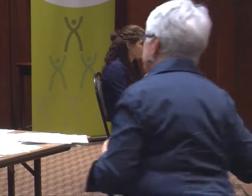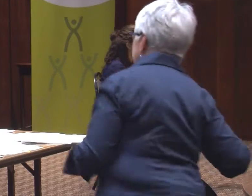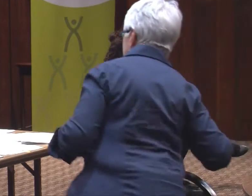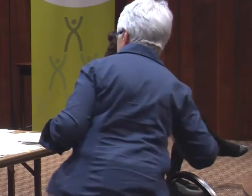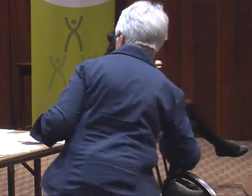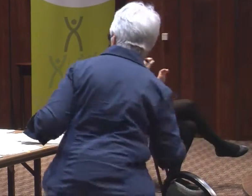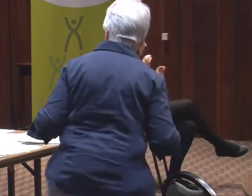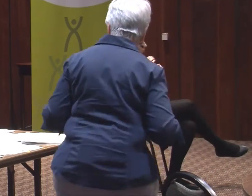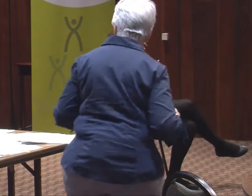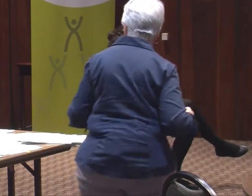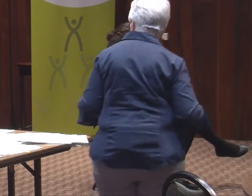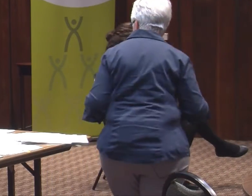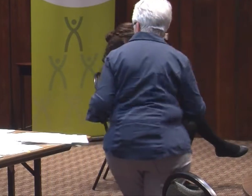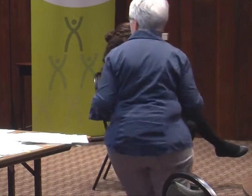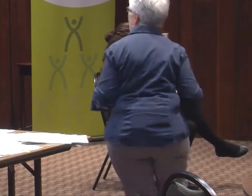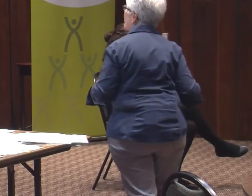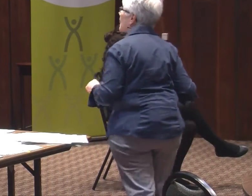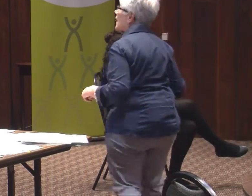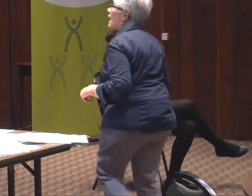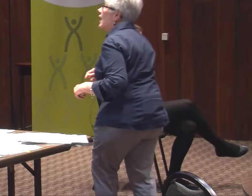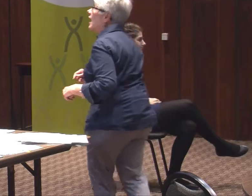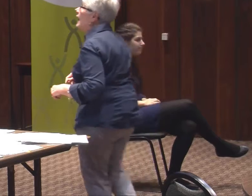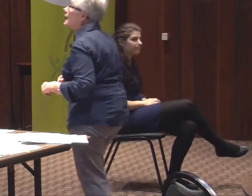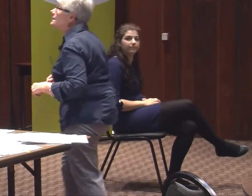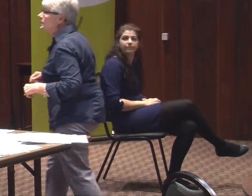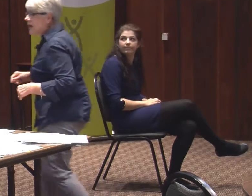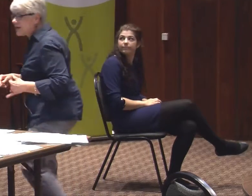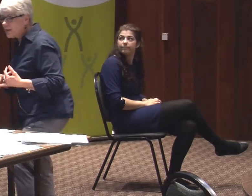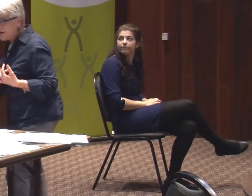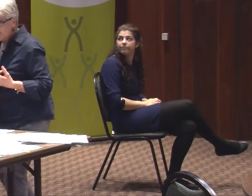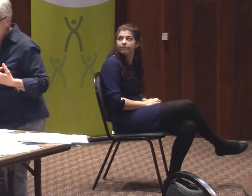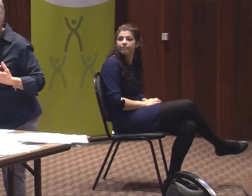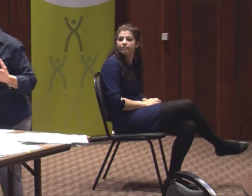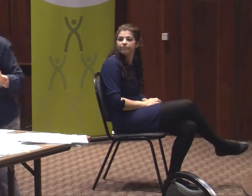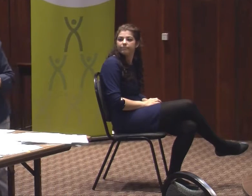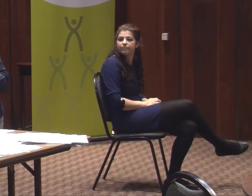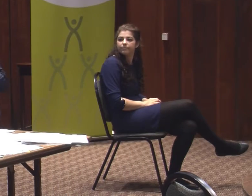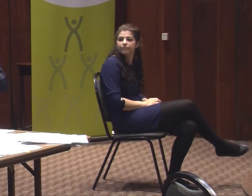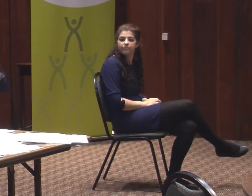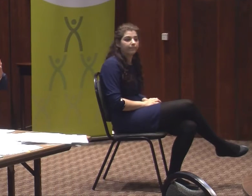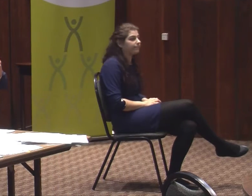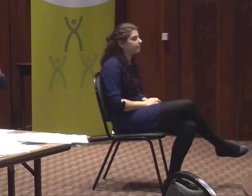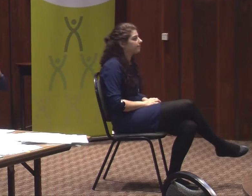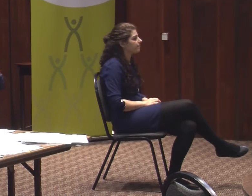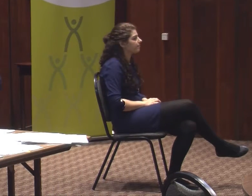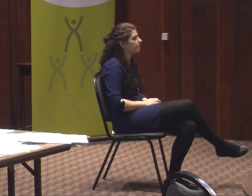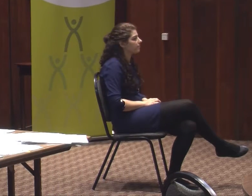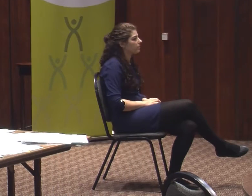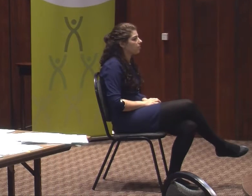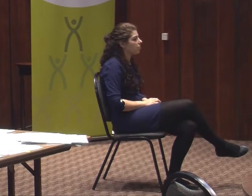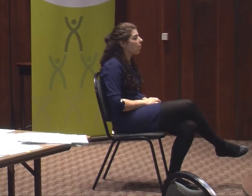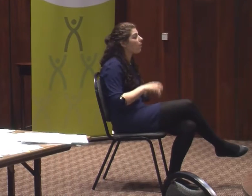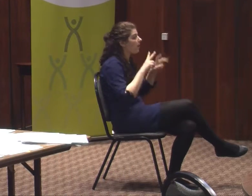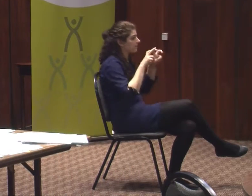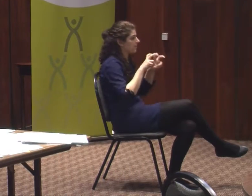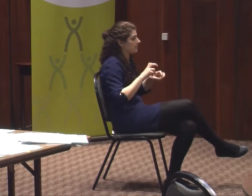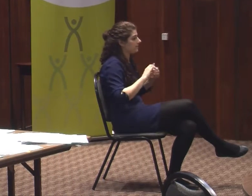So what you need to assess what their, how they receive information, and then